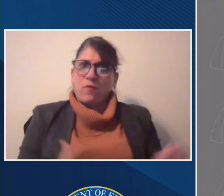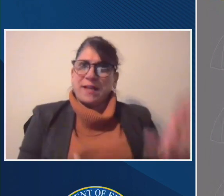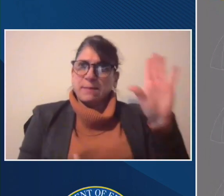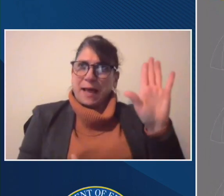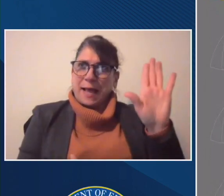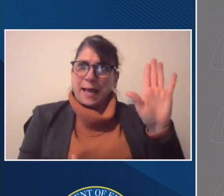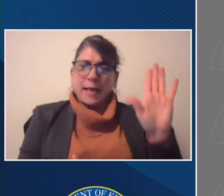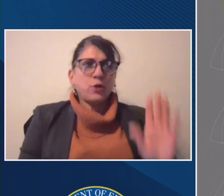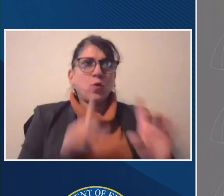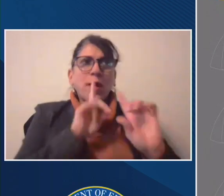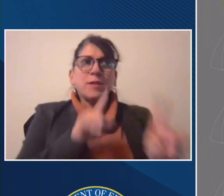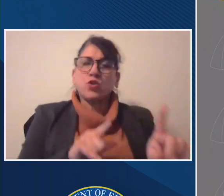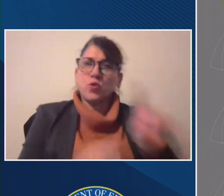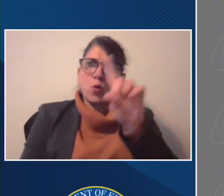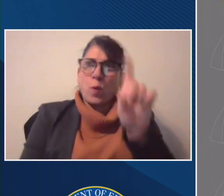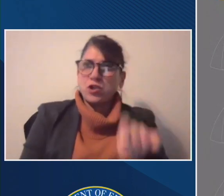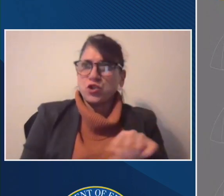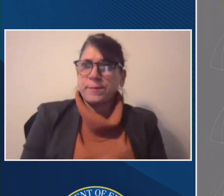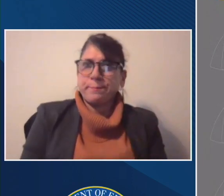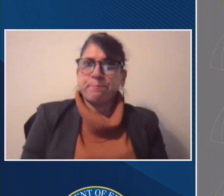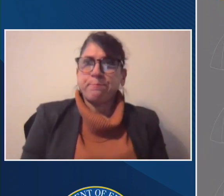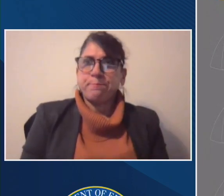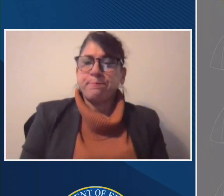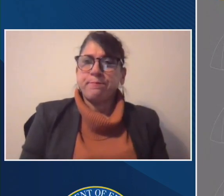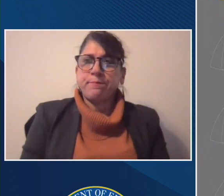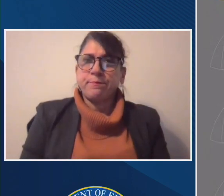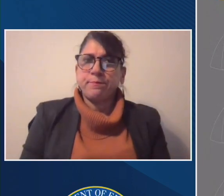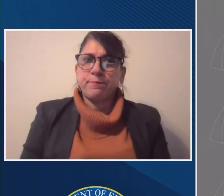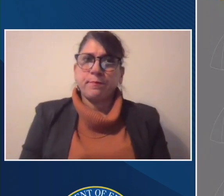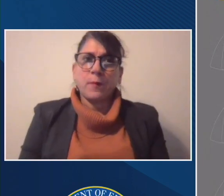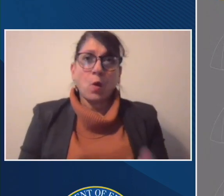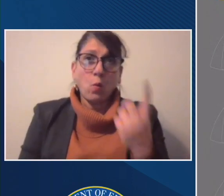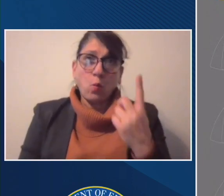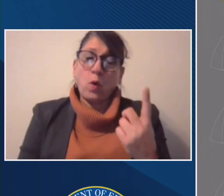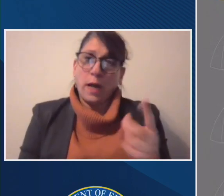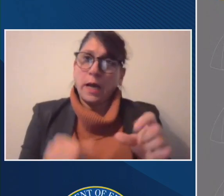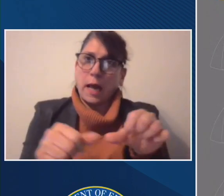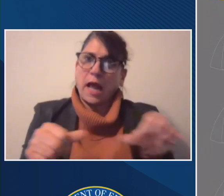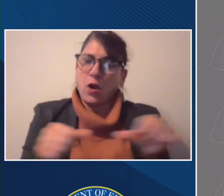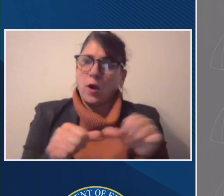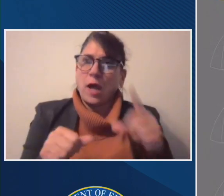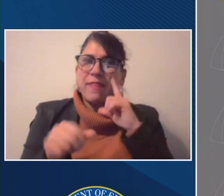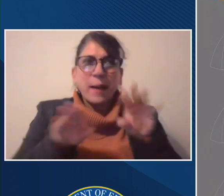the question. One area that I think permeates through a lot of these topics